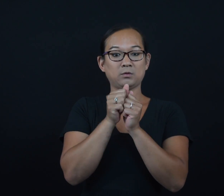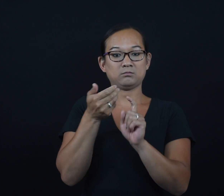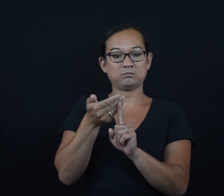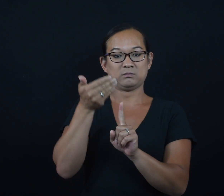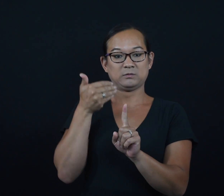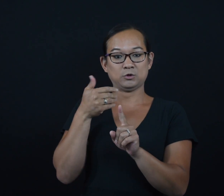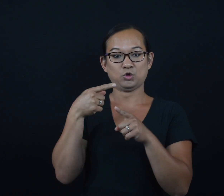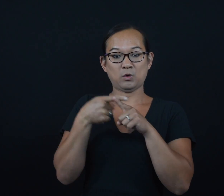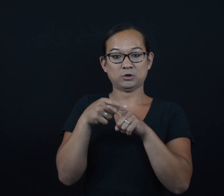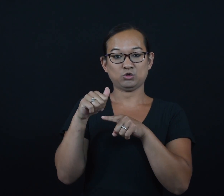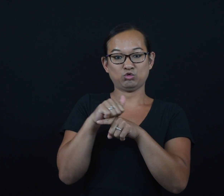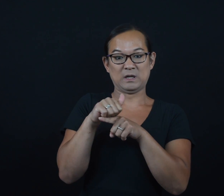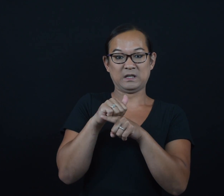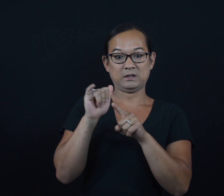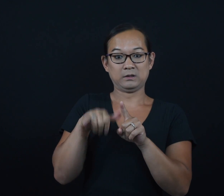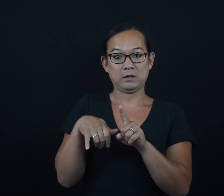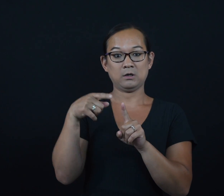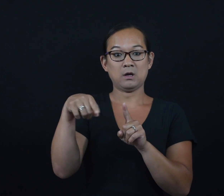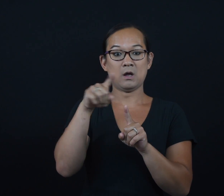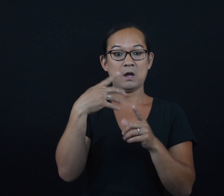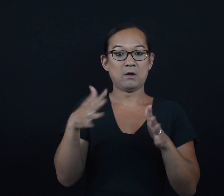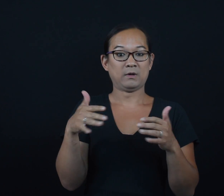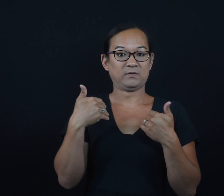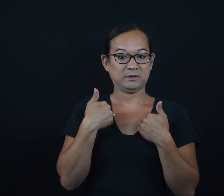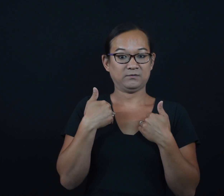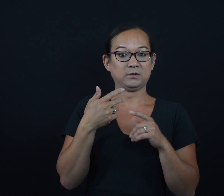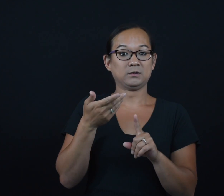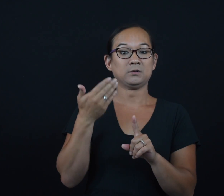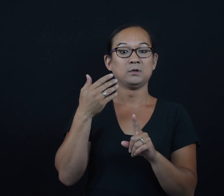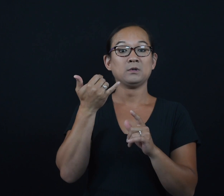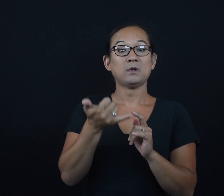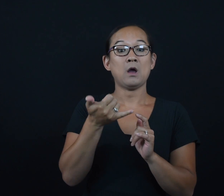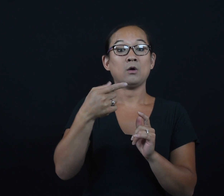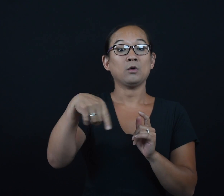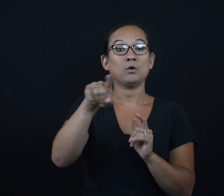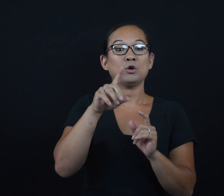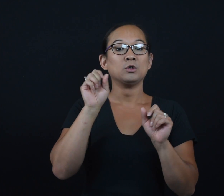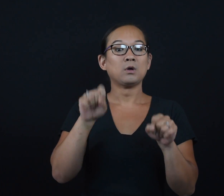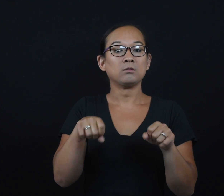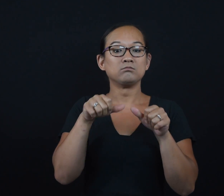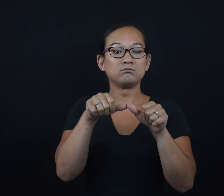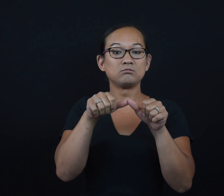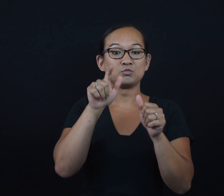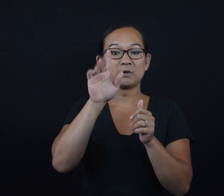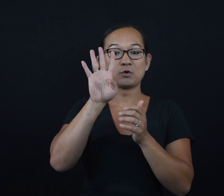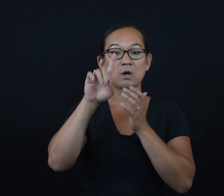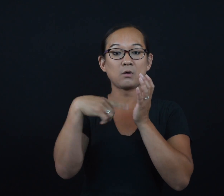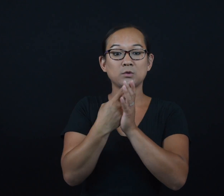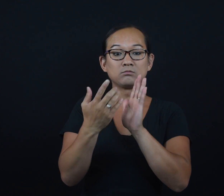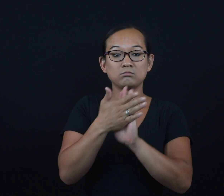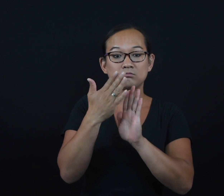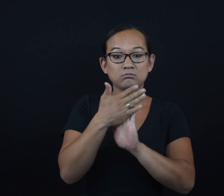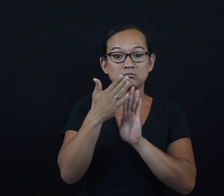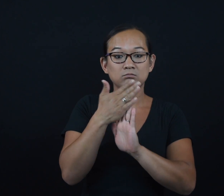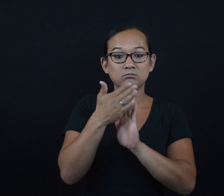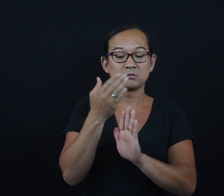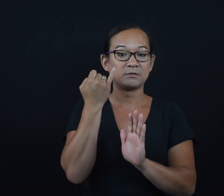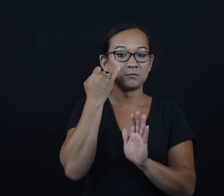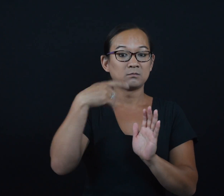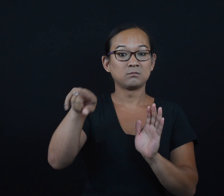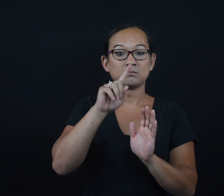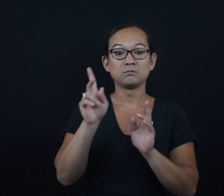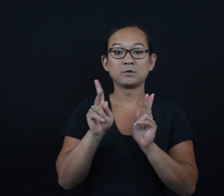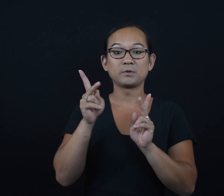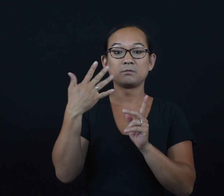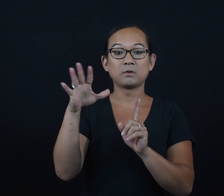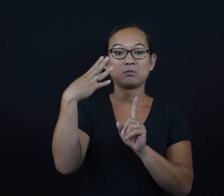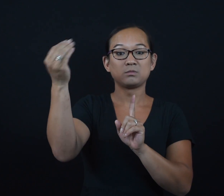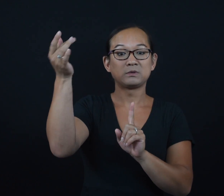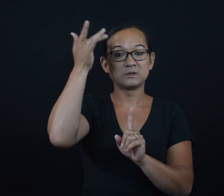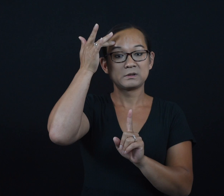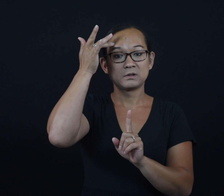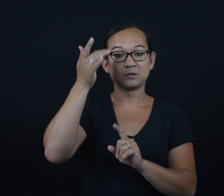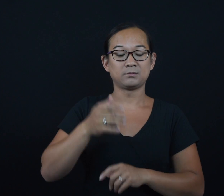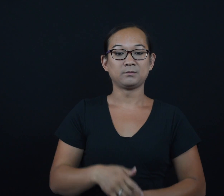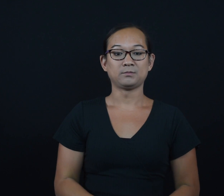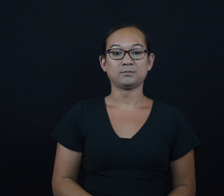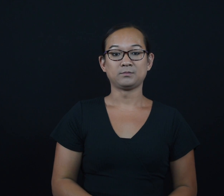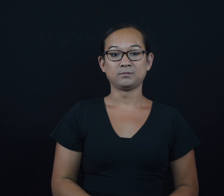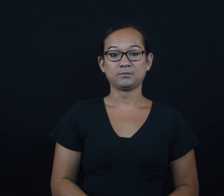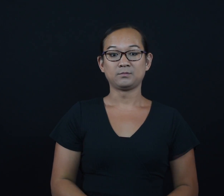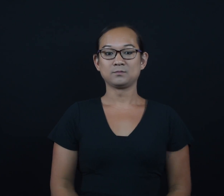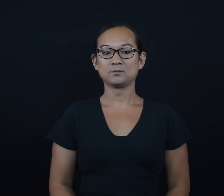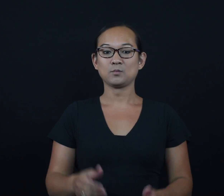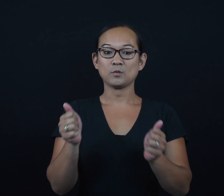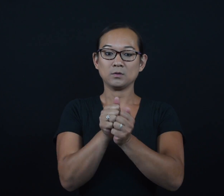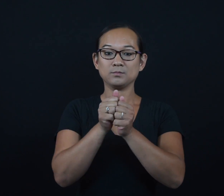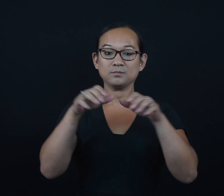had done, that we could have maintained 24-hour operations even if we had people out sick.”